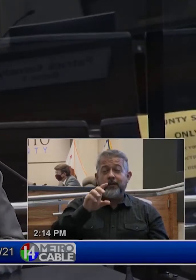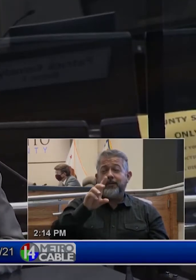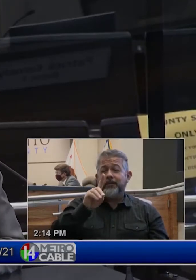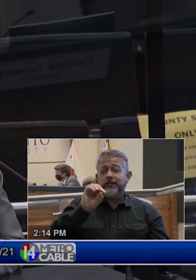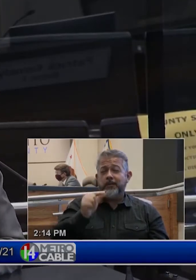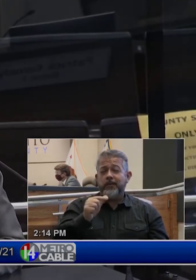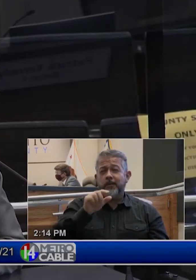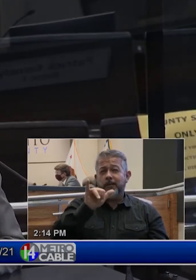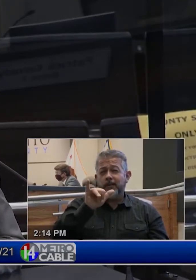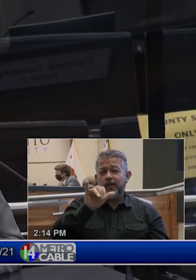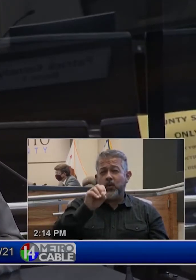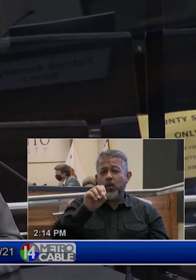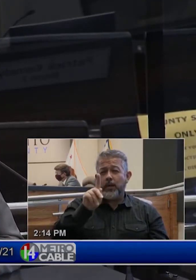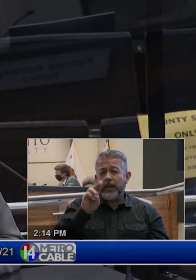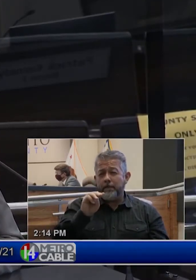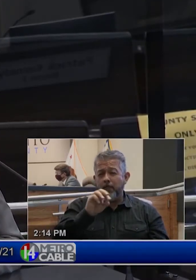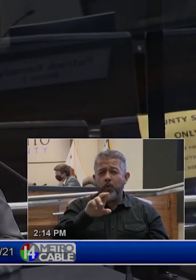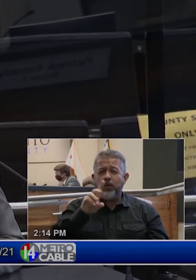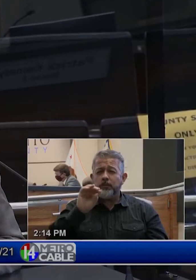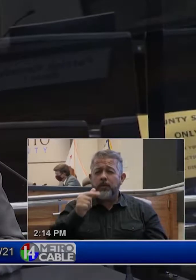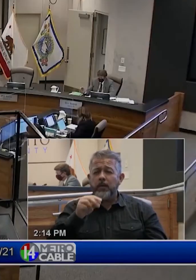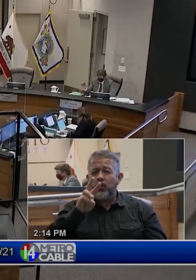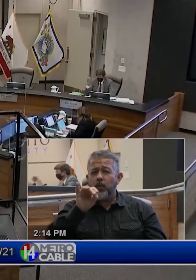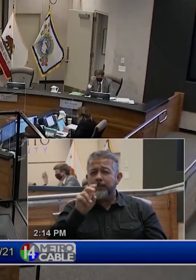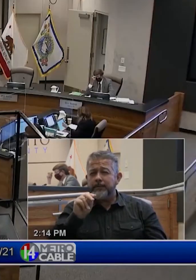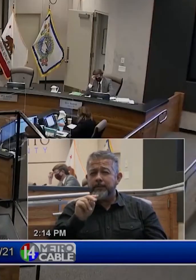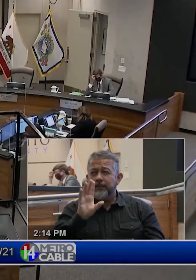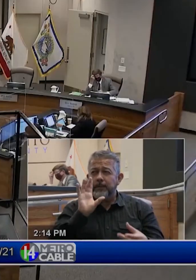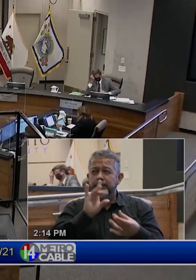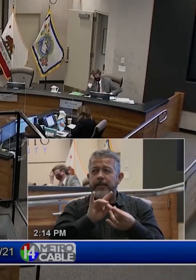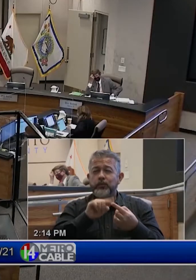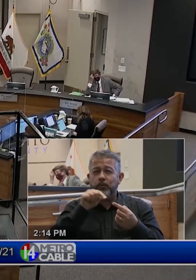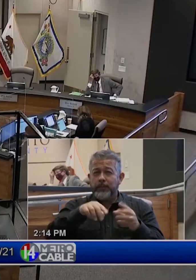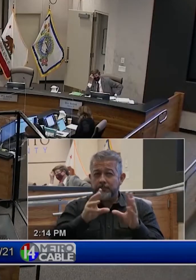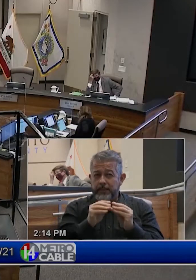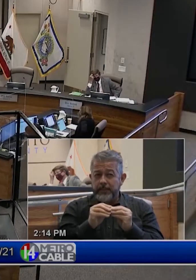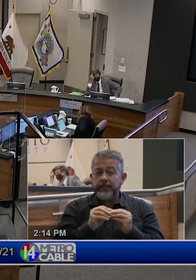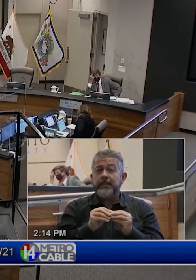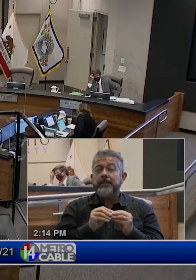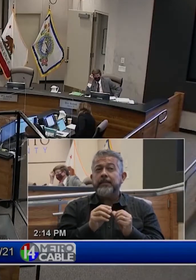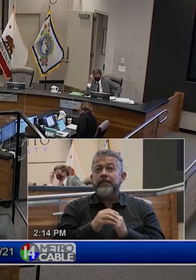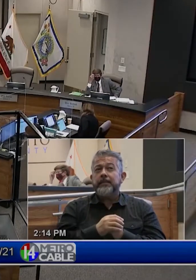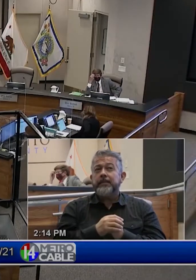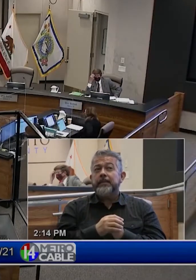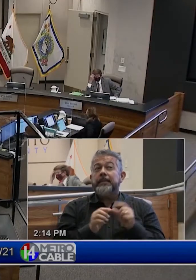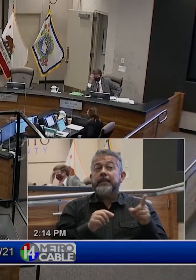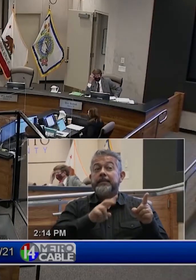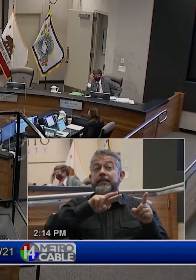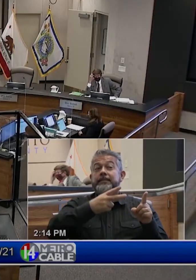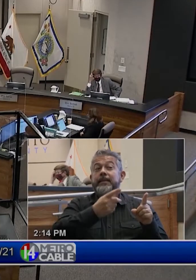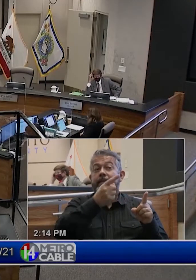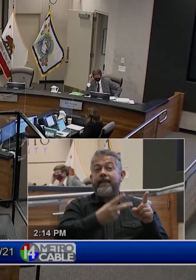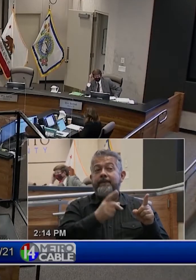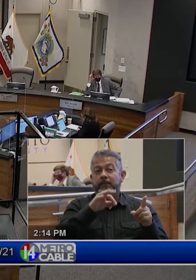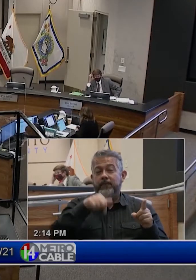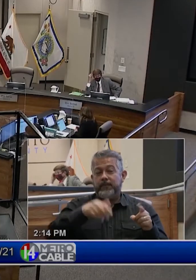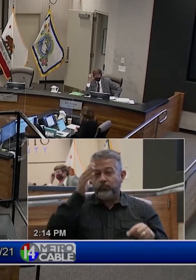I'M DOUG YOKUM. TO YOUING JOHNSON ATTACHED TO YOUING JOHNSON ATTACHED REMOTELY TO THIS MEET SOMETHING. REMOTELY TO THIS MEET SOMETHING. >> YES.